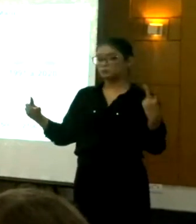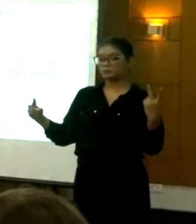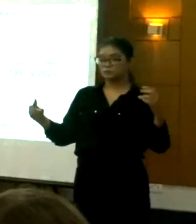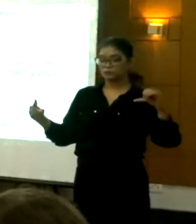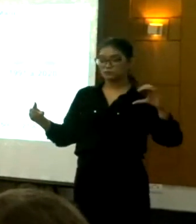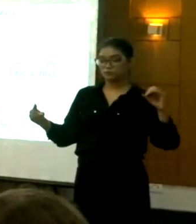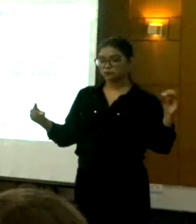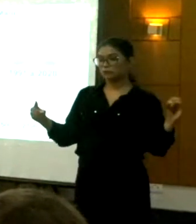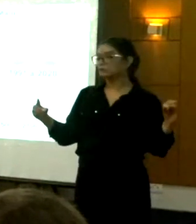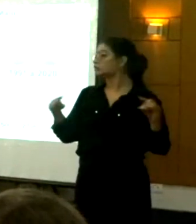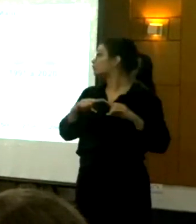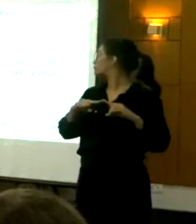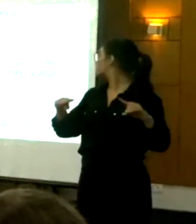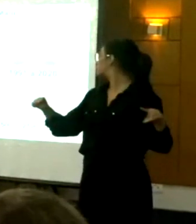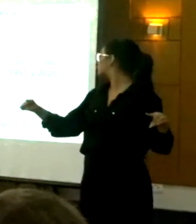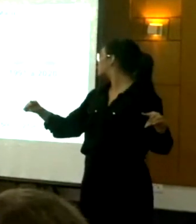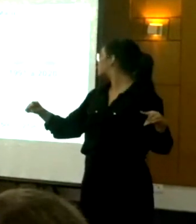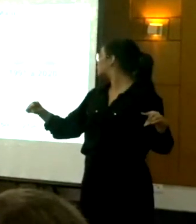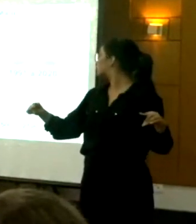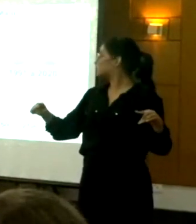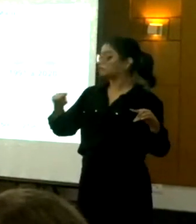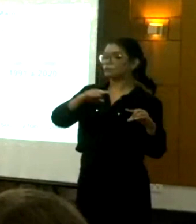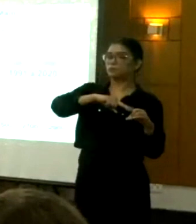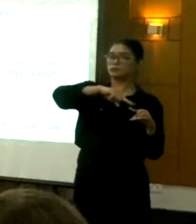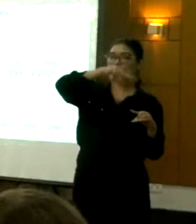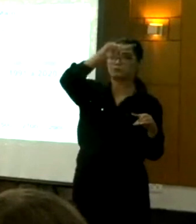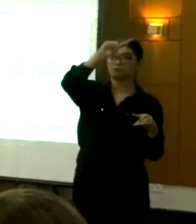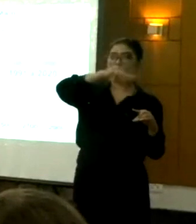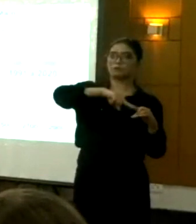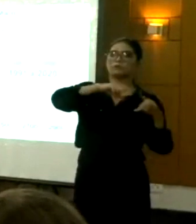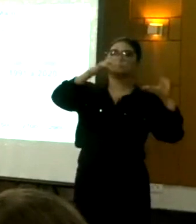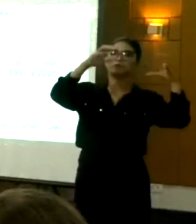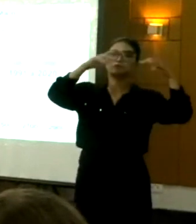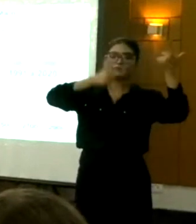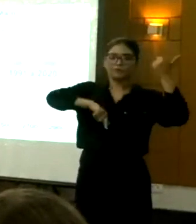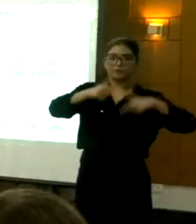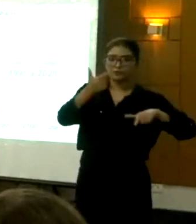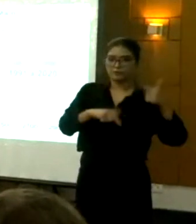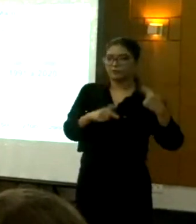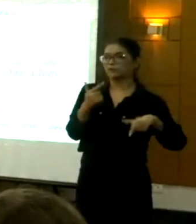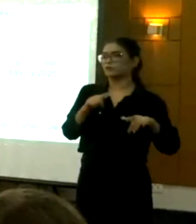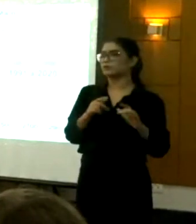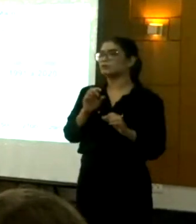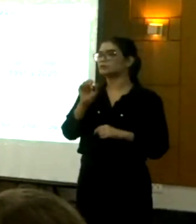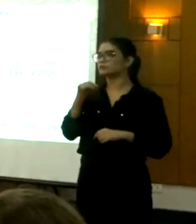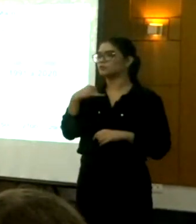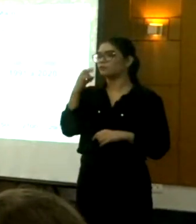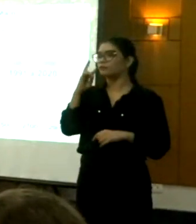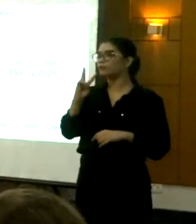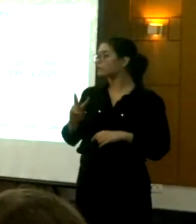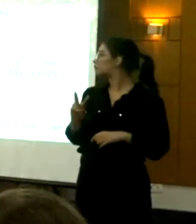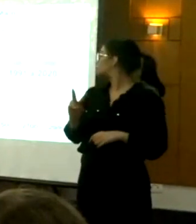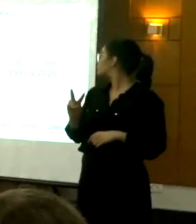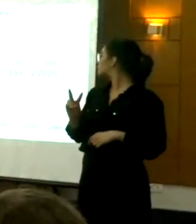and this here is the relative frequency ah let's go so look here if I take here an extreme event threshold